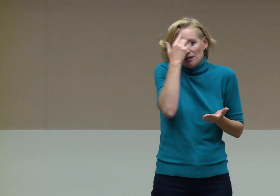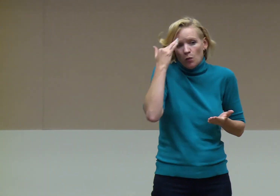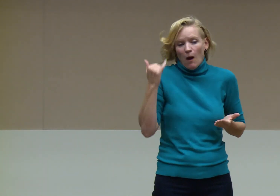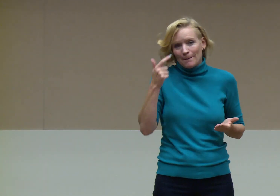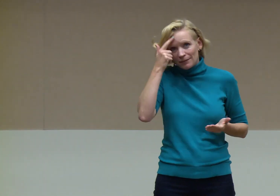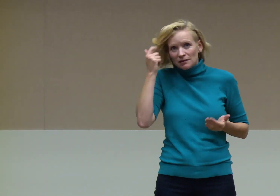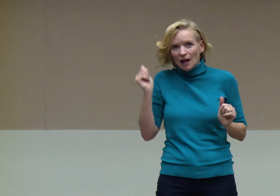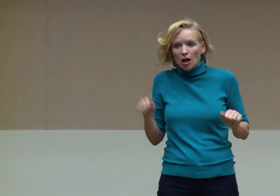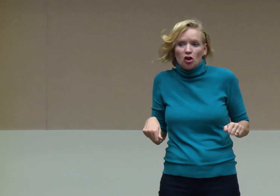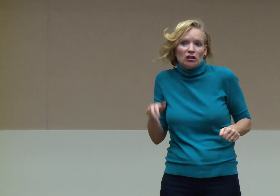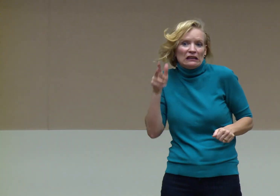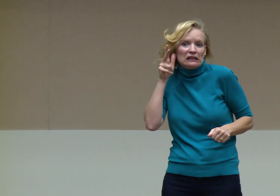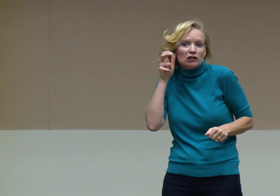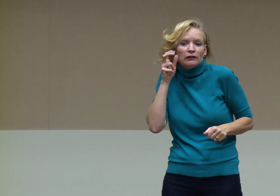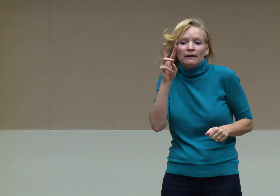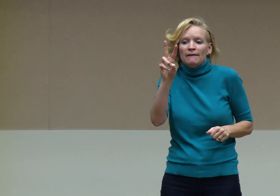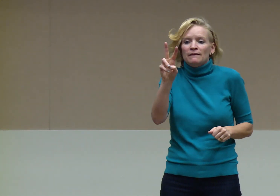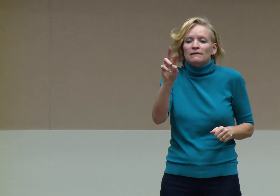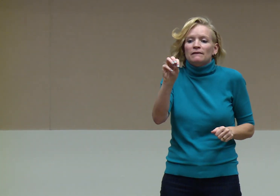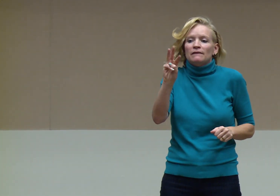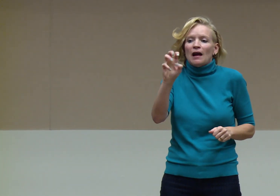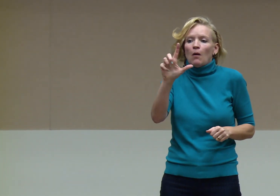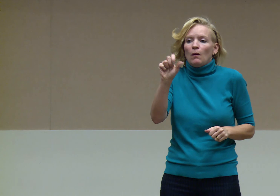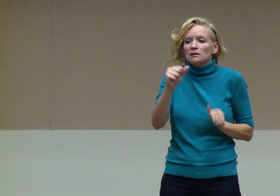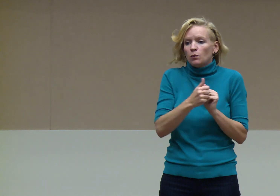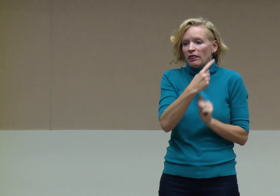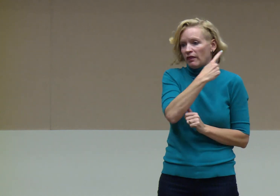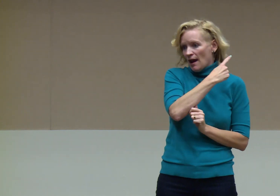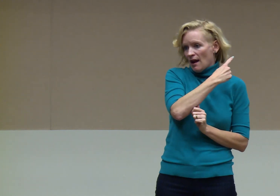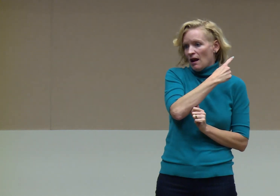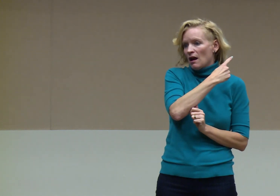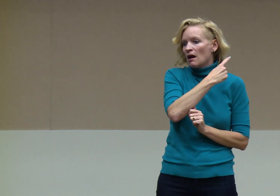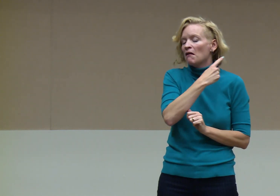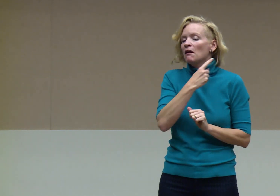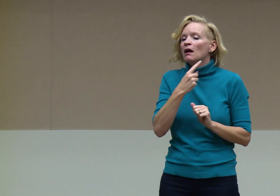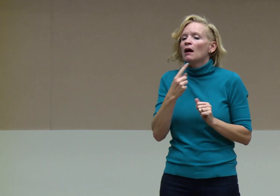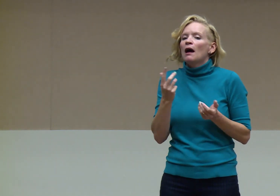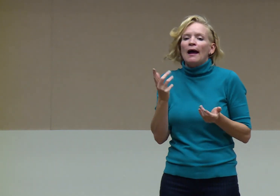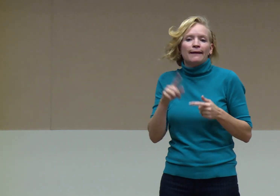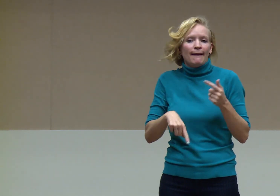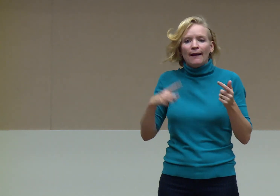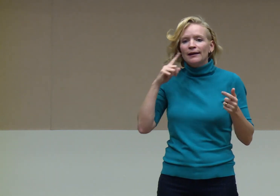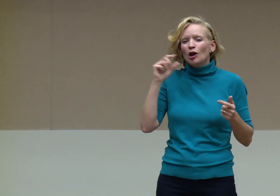I mean, maybe that's why I could kind of hear some of those vowels based on my audiogram,